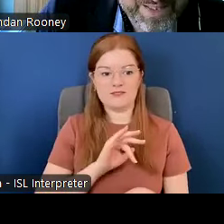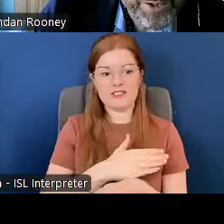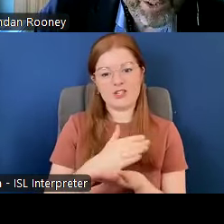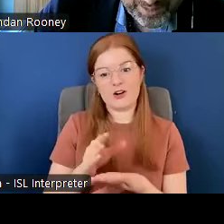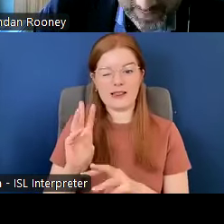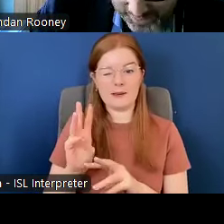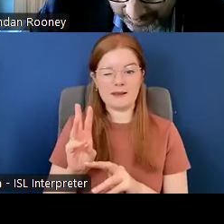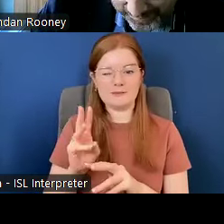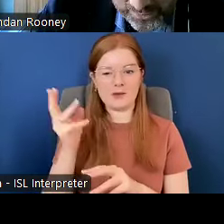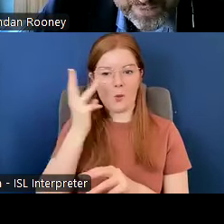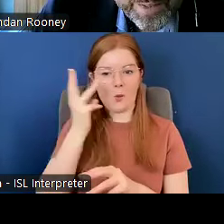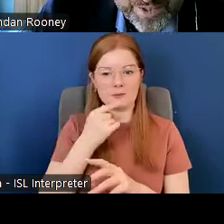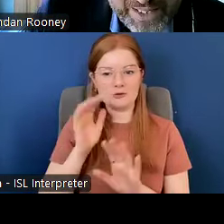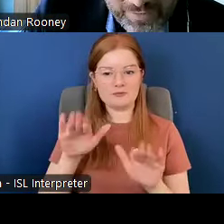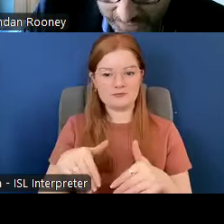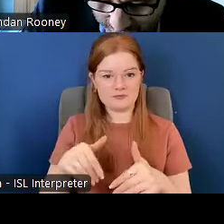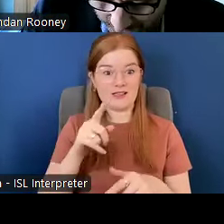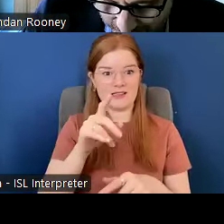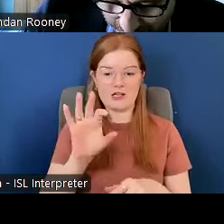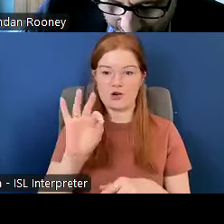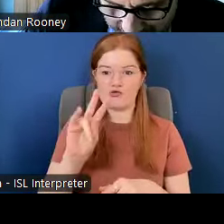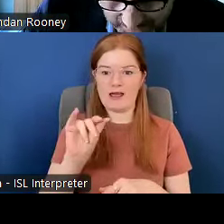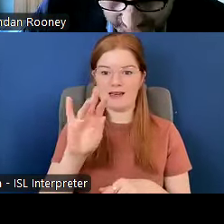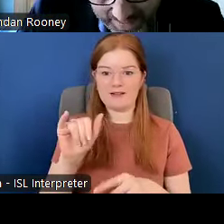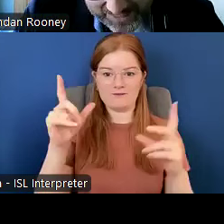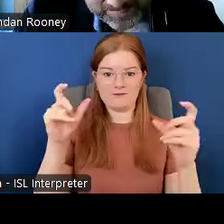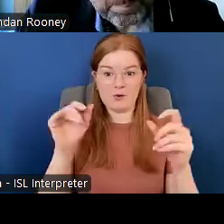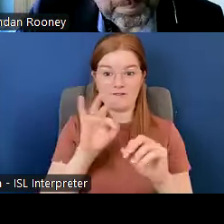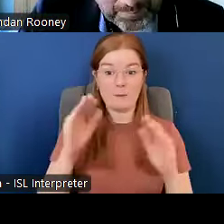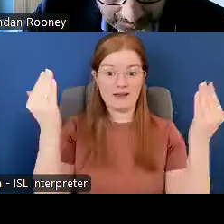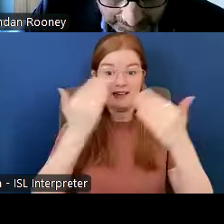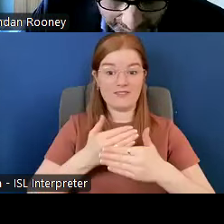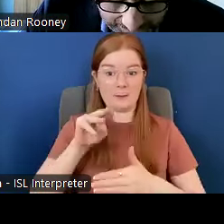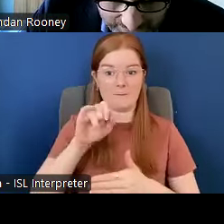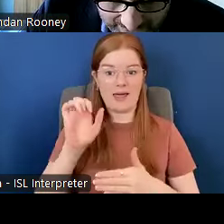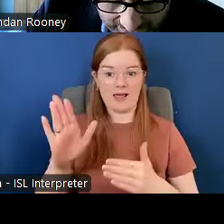eccentrically, maybe, with this grainy photograph from the Evening Mail. It was taken